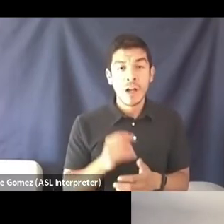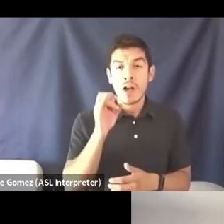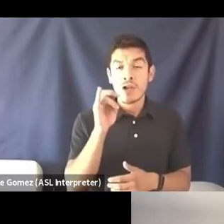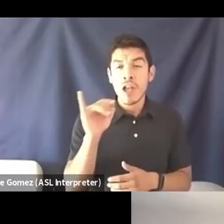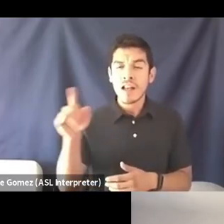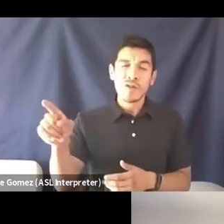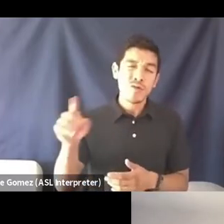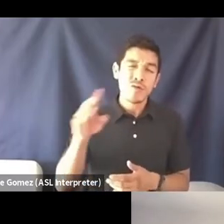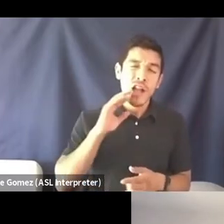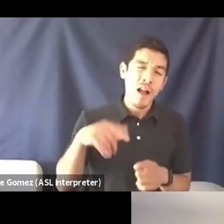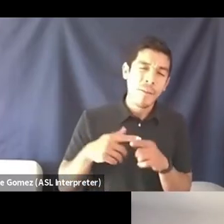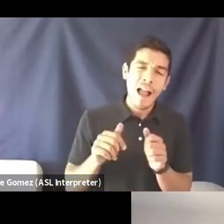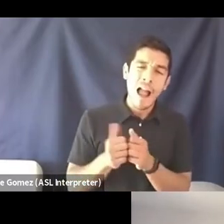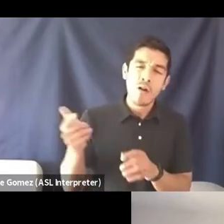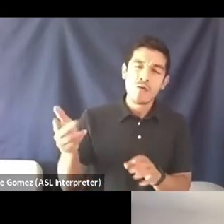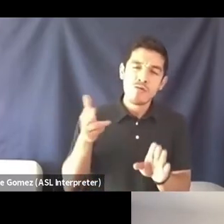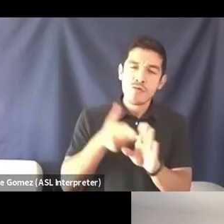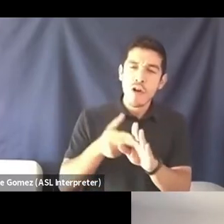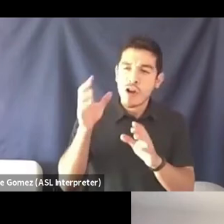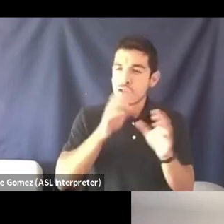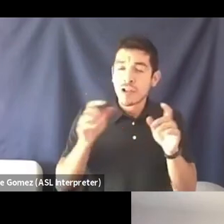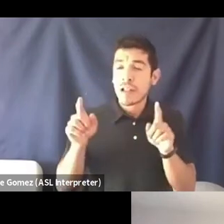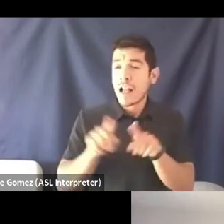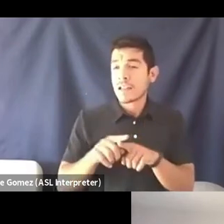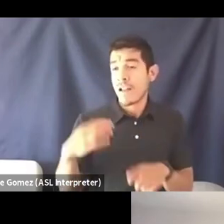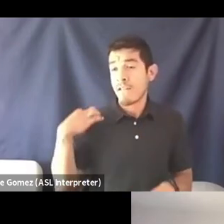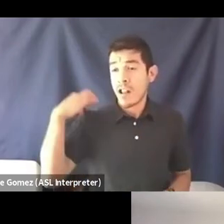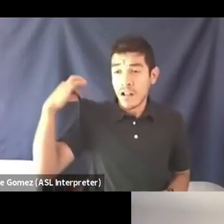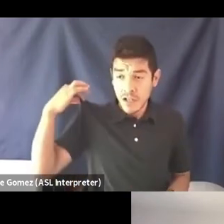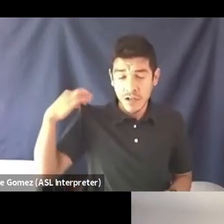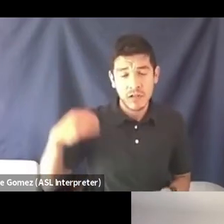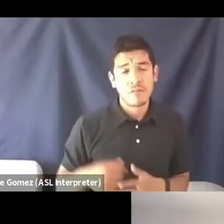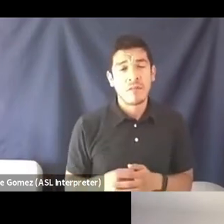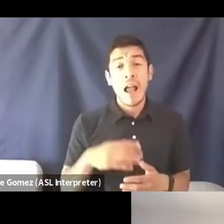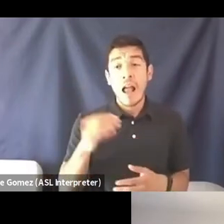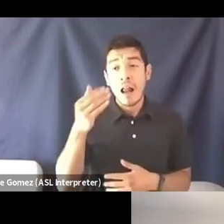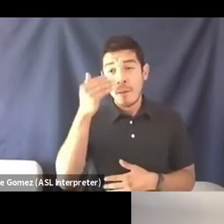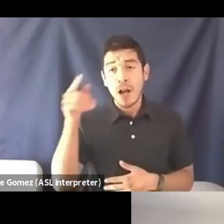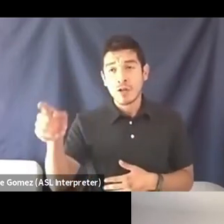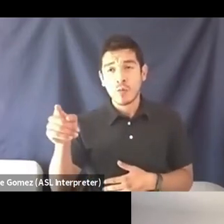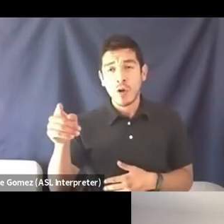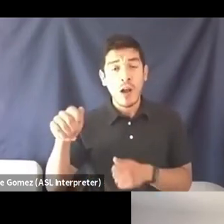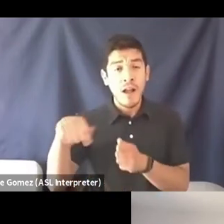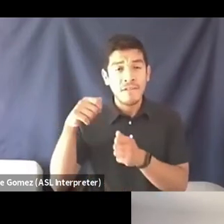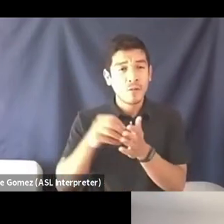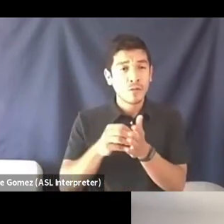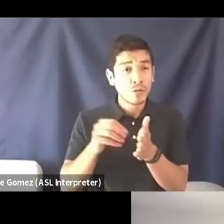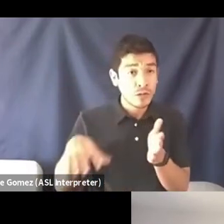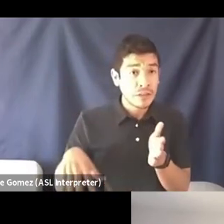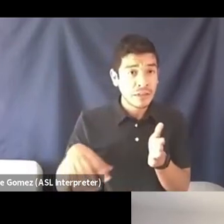how you joined the search as a volunteer. And because you were a film student, I presume taking this documentary class